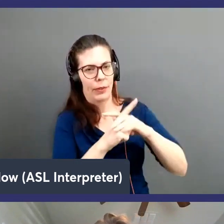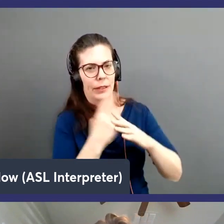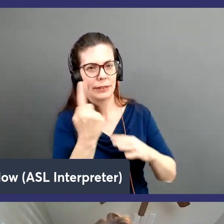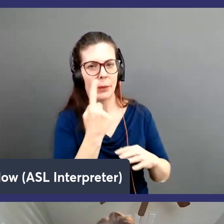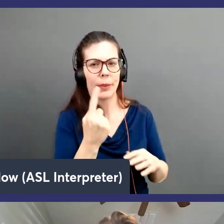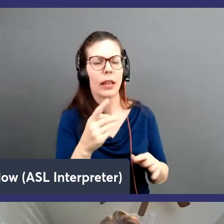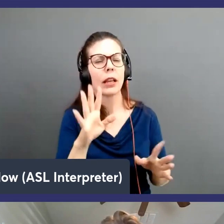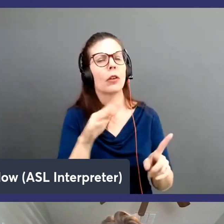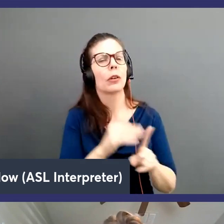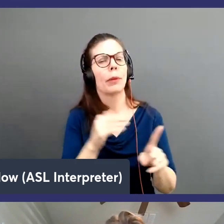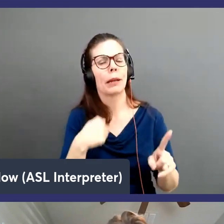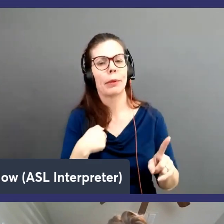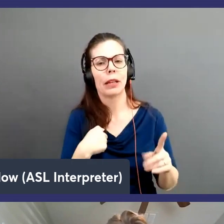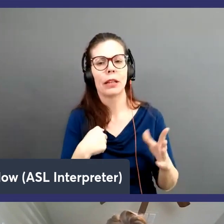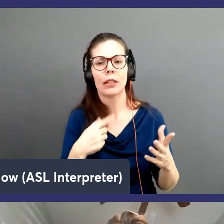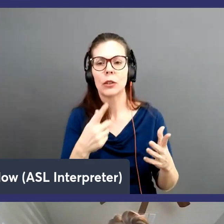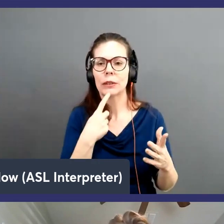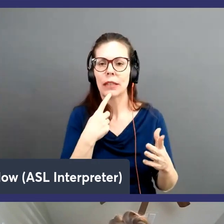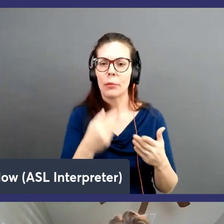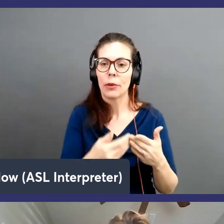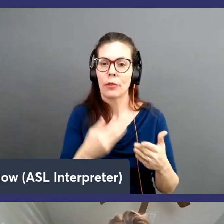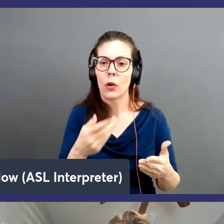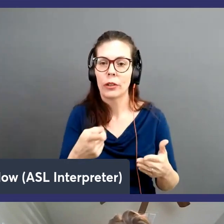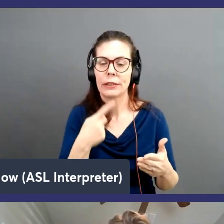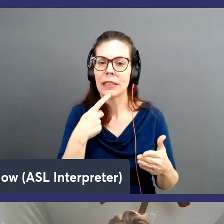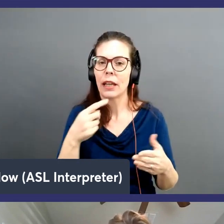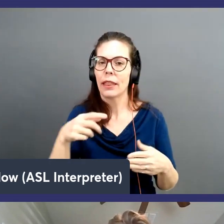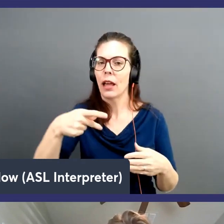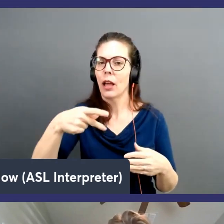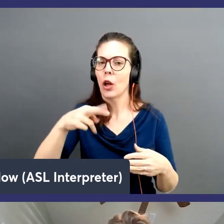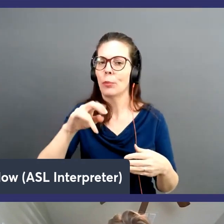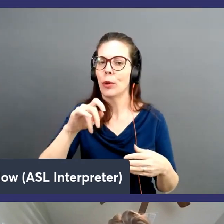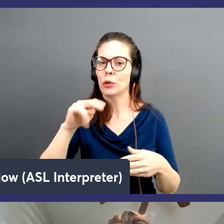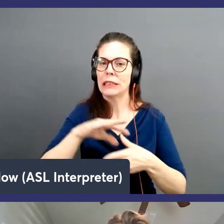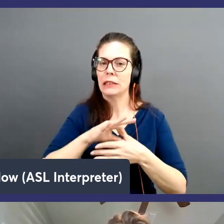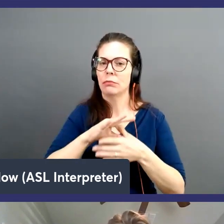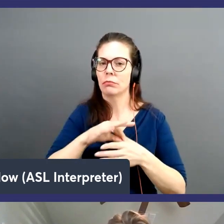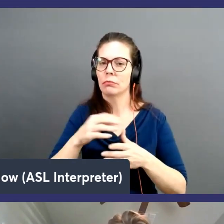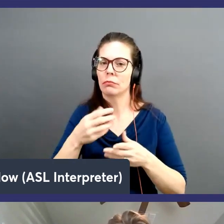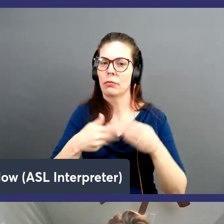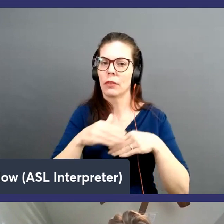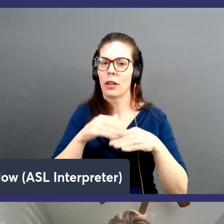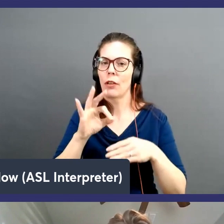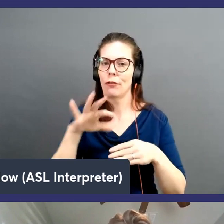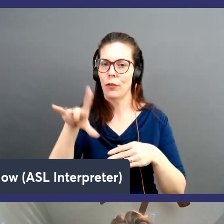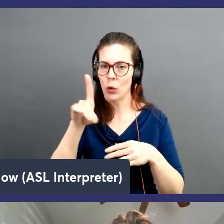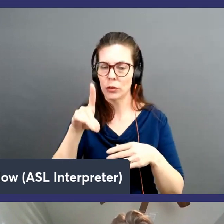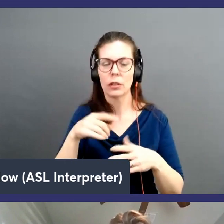of something you said earlier about the protein folding. I remember reading that,